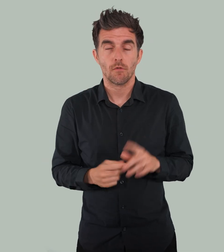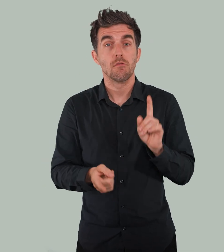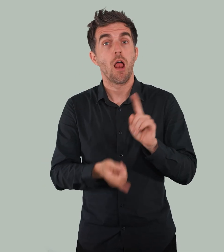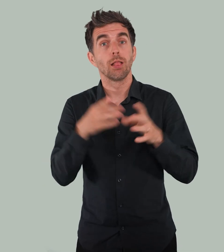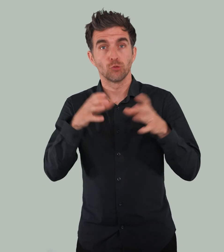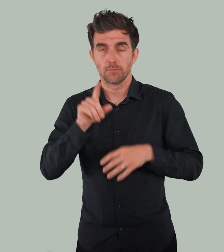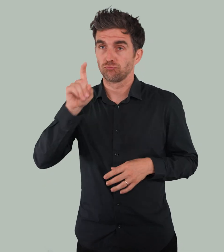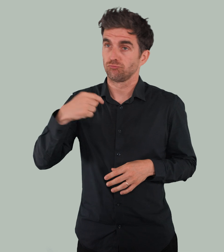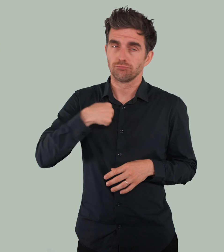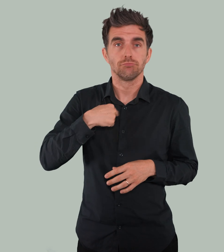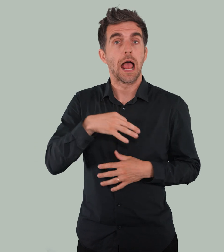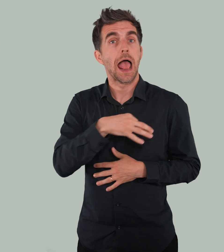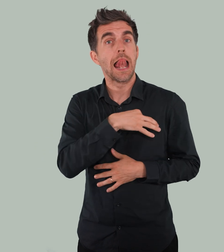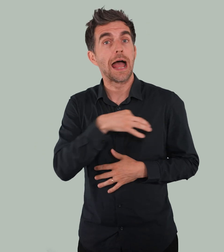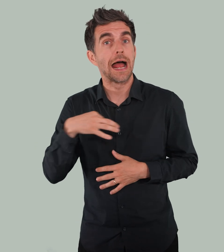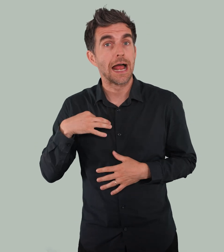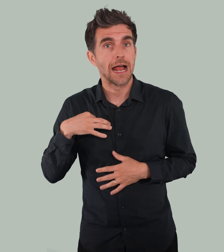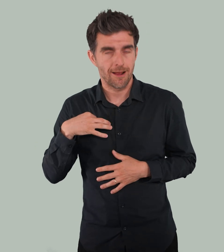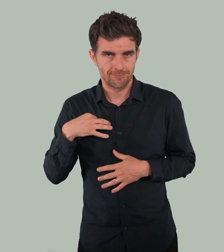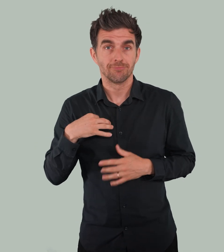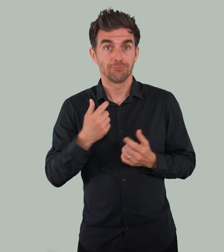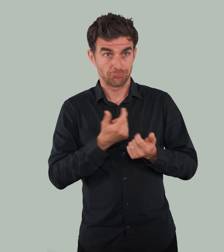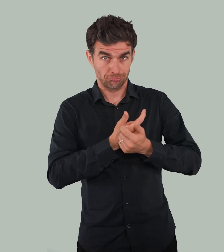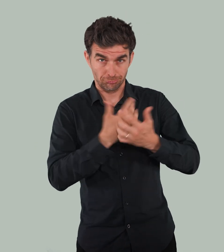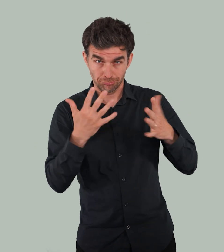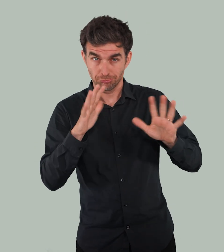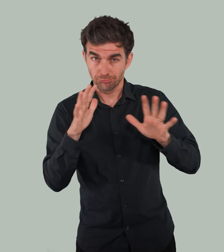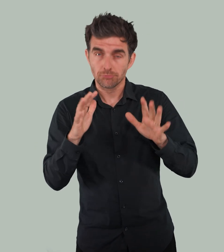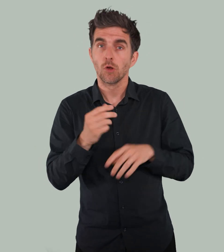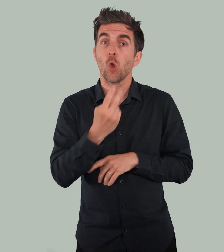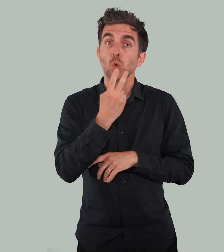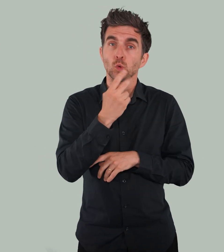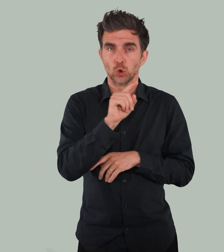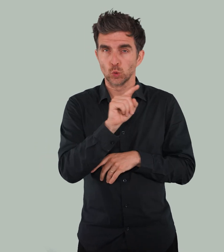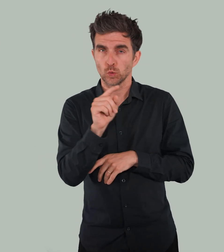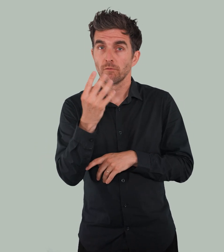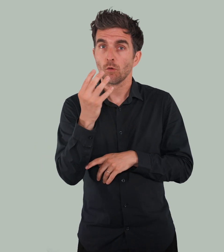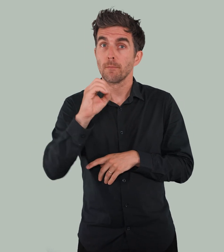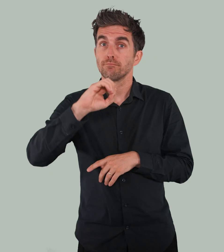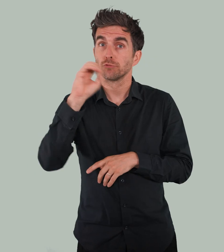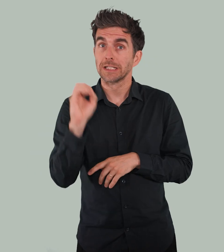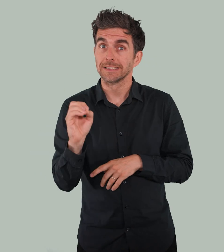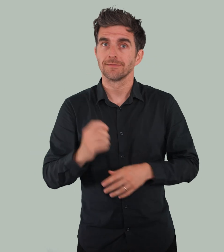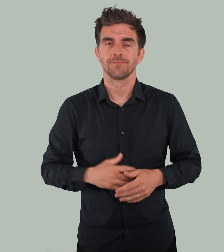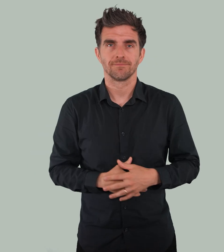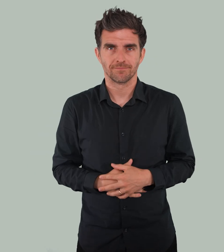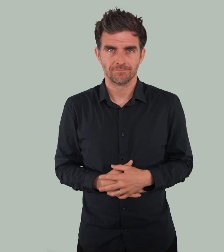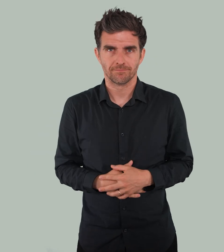Respondent Group (self-identified) - Clinicians % of total - 2–4%